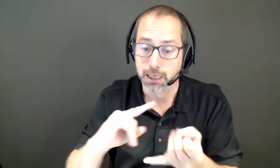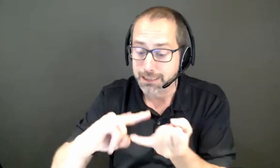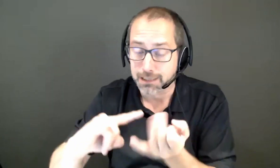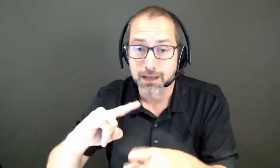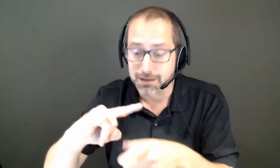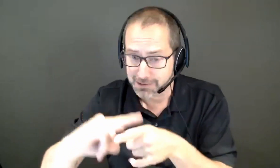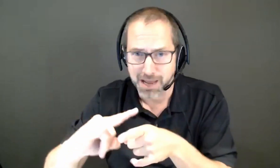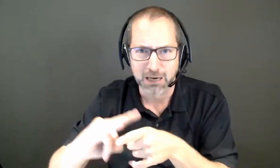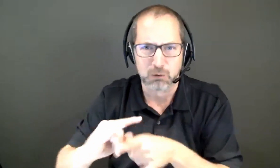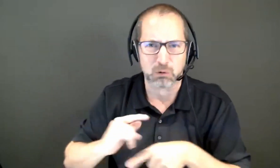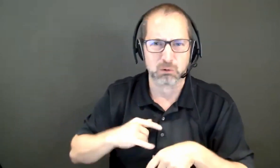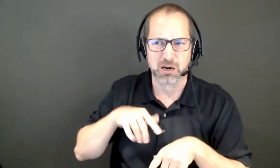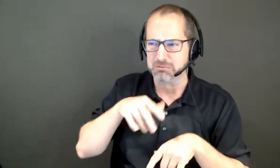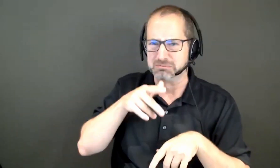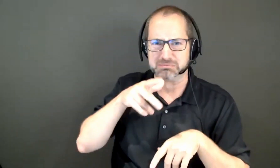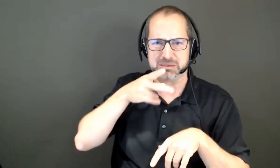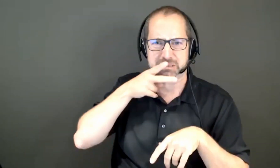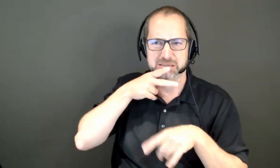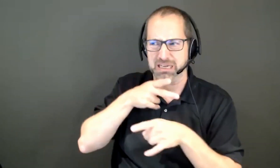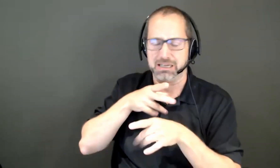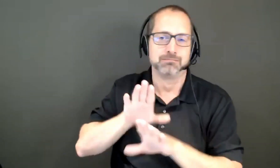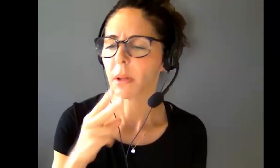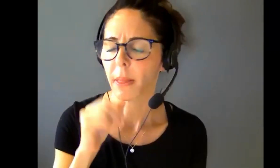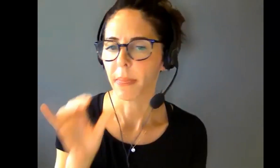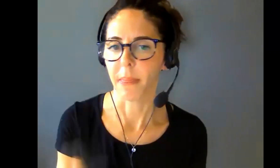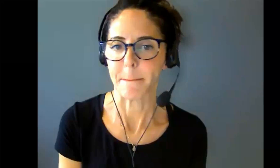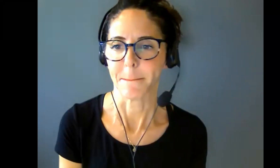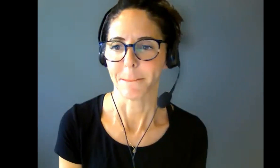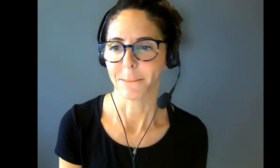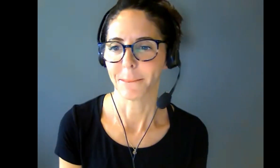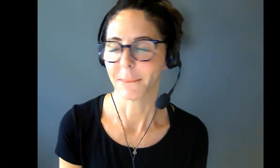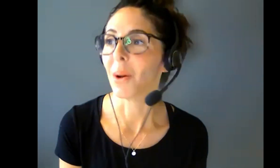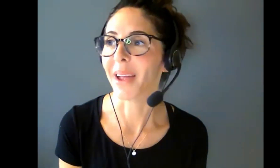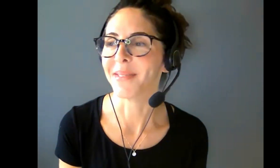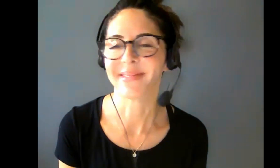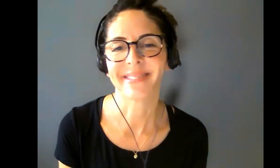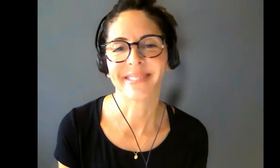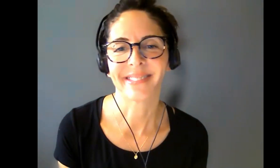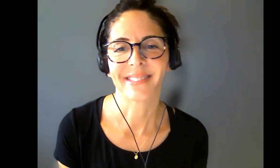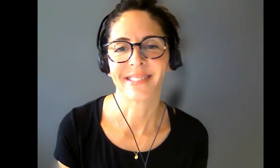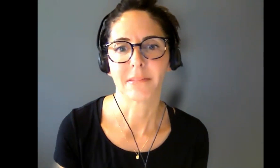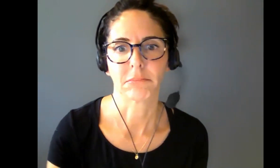anything like that. It’s all grown naturally and harvested. So what we do is we have a smudge bowl.